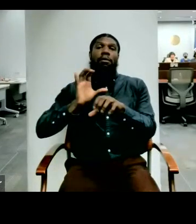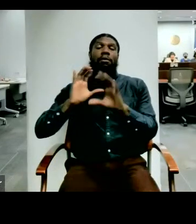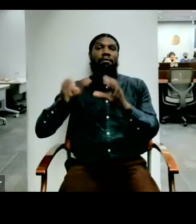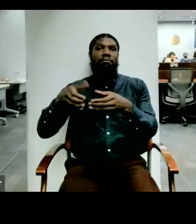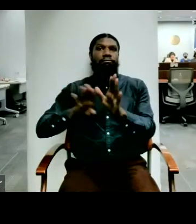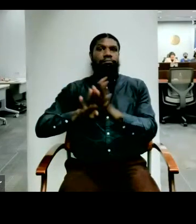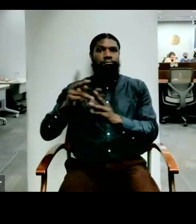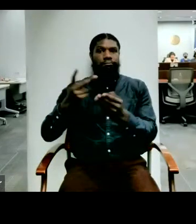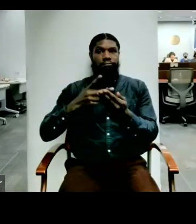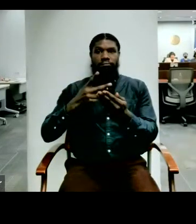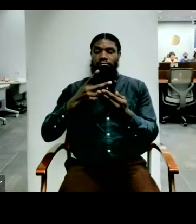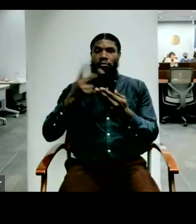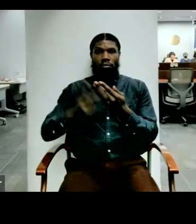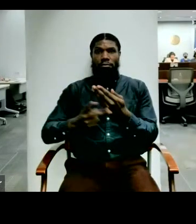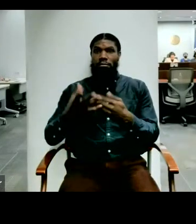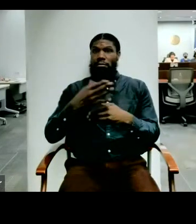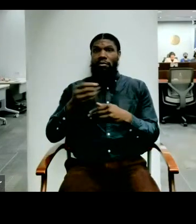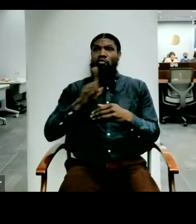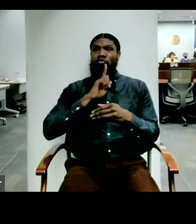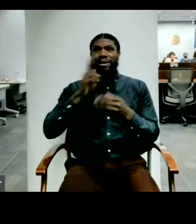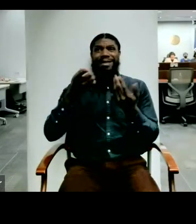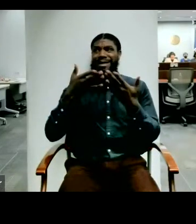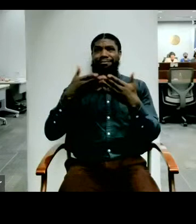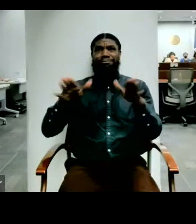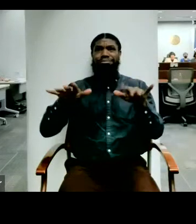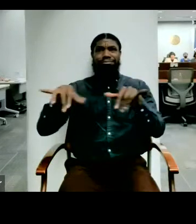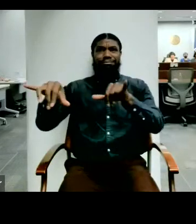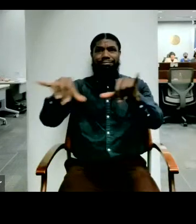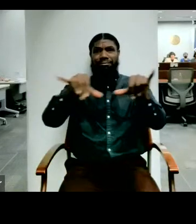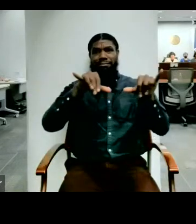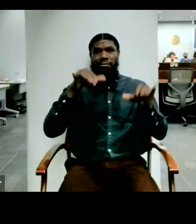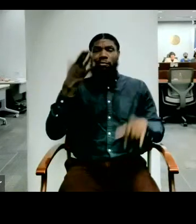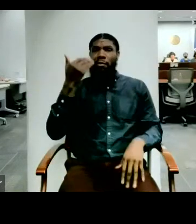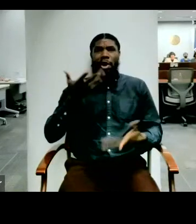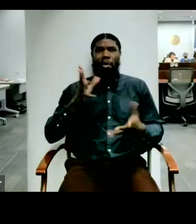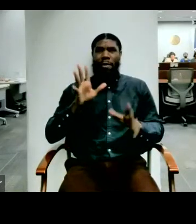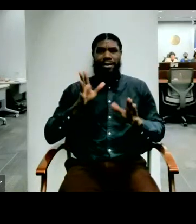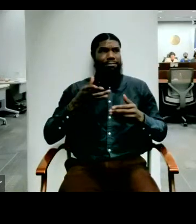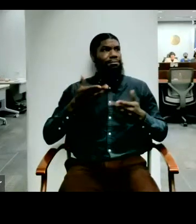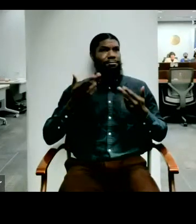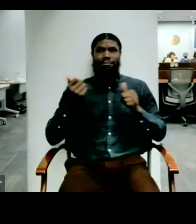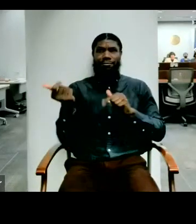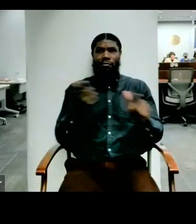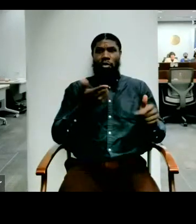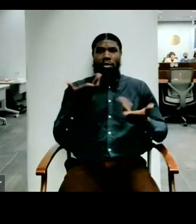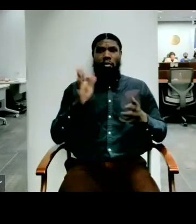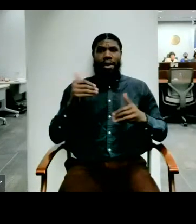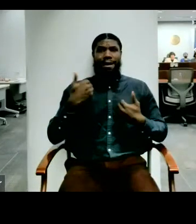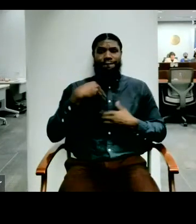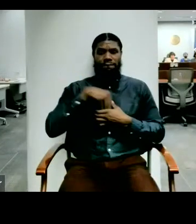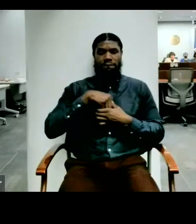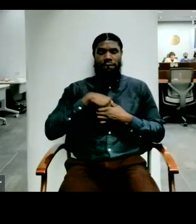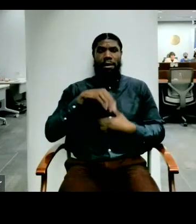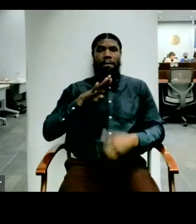existing out ins ether because of explicit biases we all hold and don't know we have. These